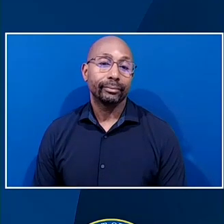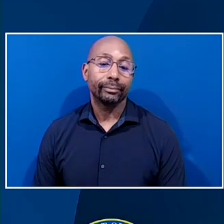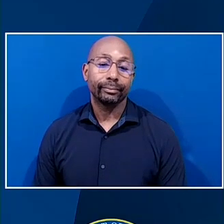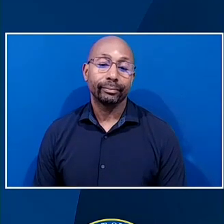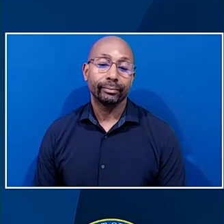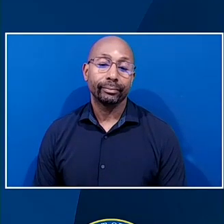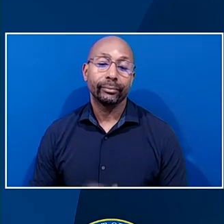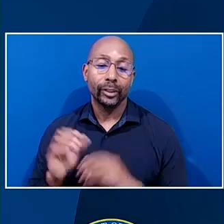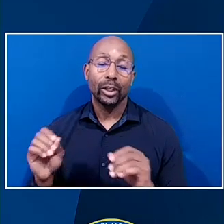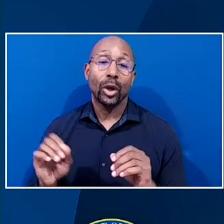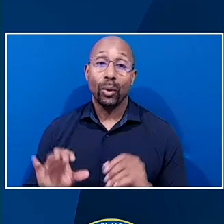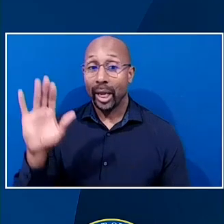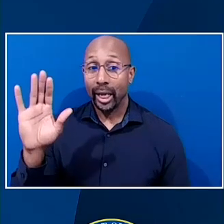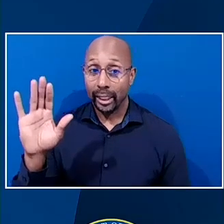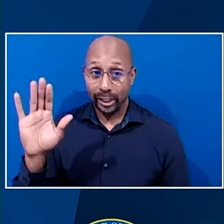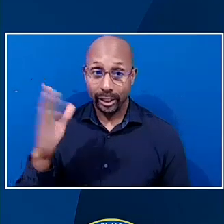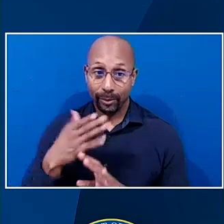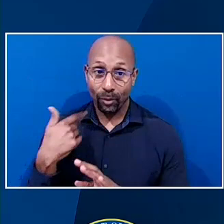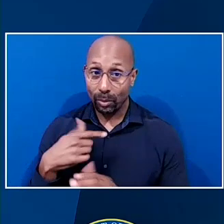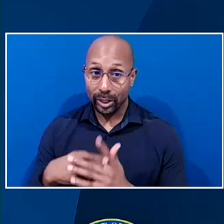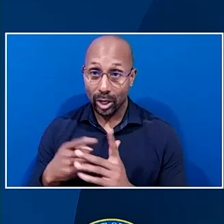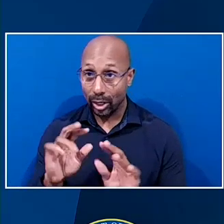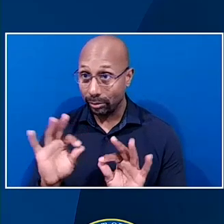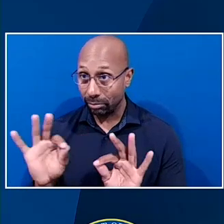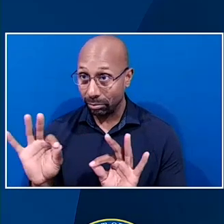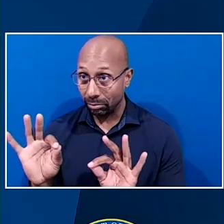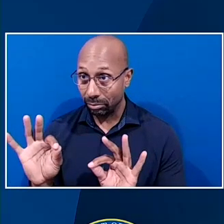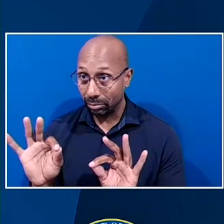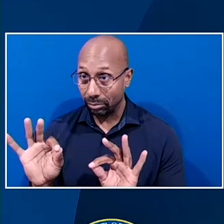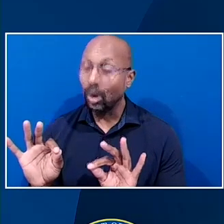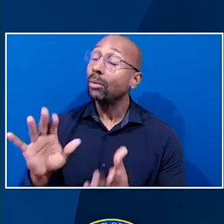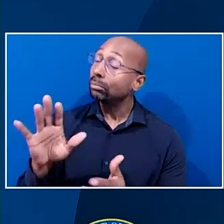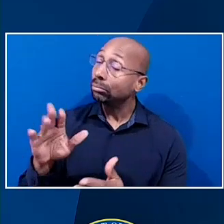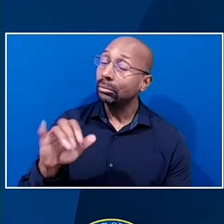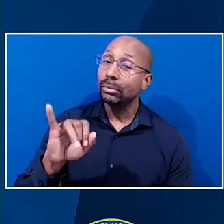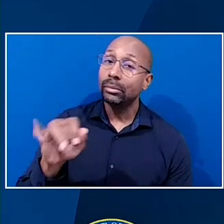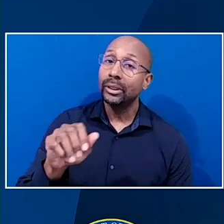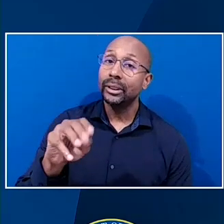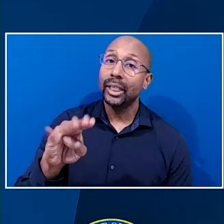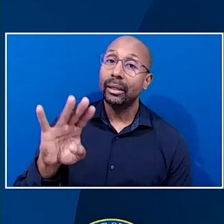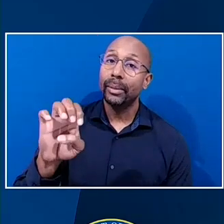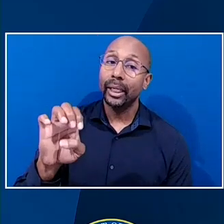started. Jamie? You're on mute, Jamie.